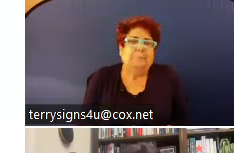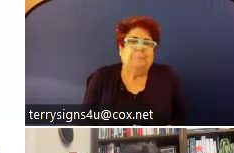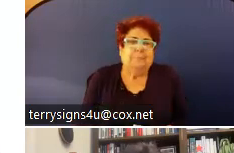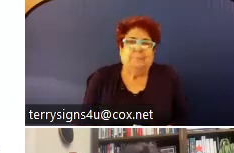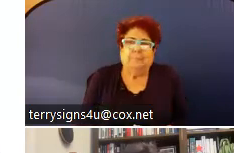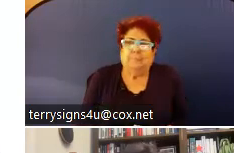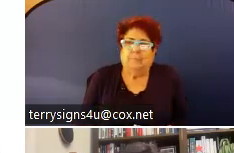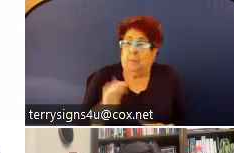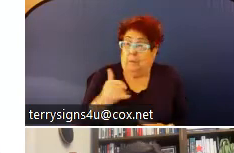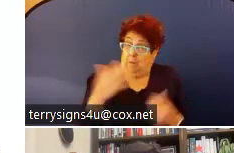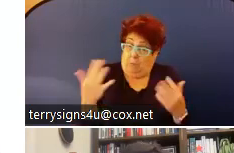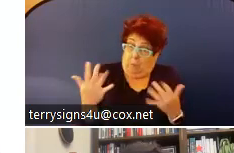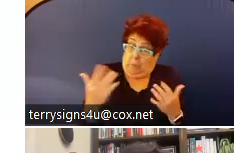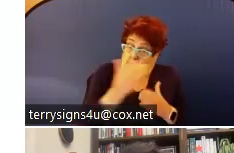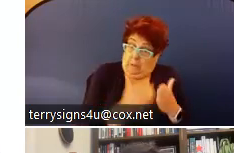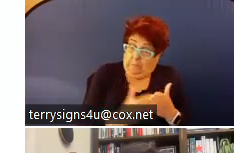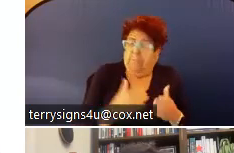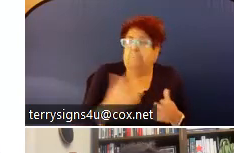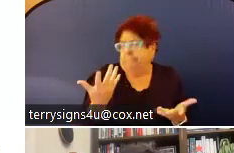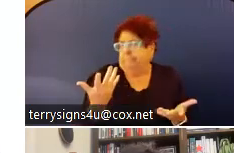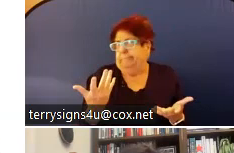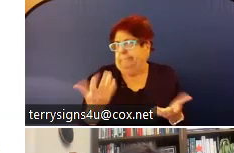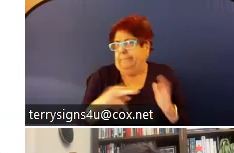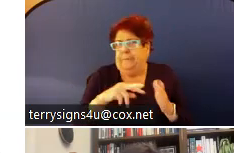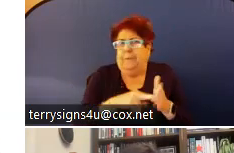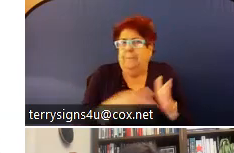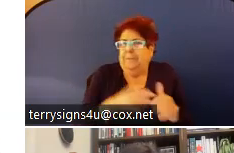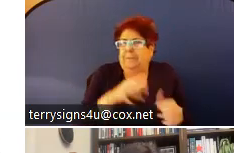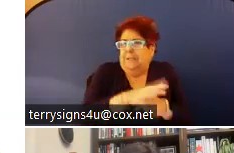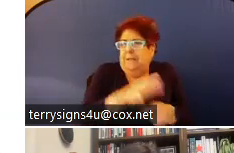abundance in the work and we don't need to be competing amongst the coalition.